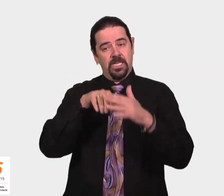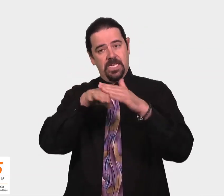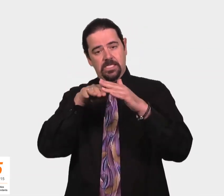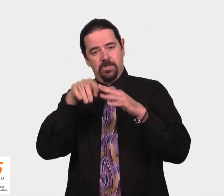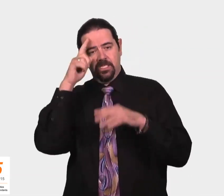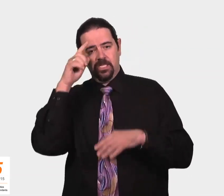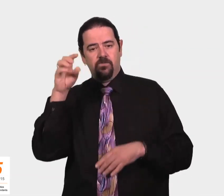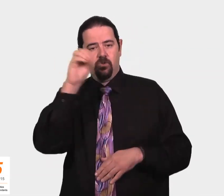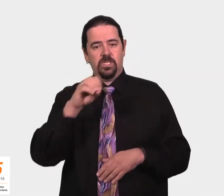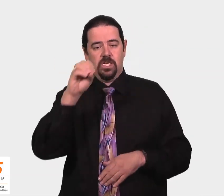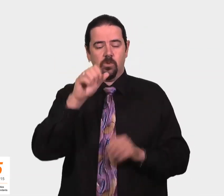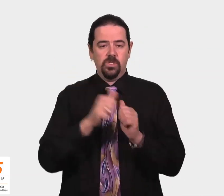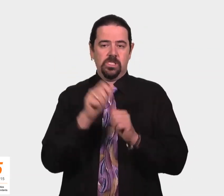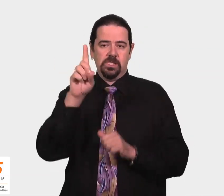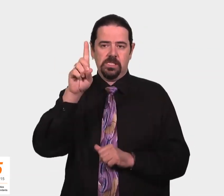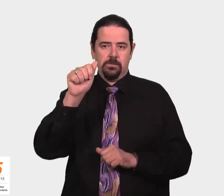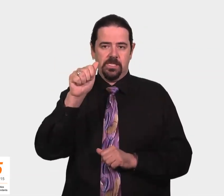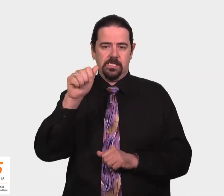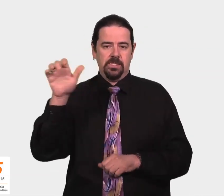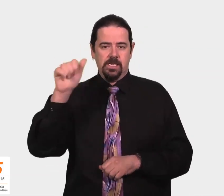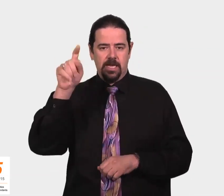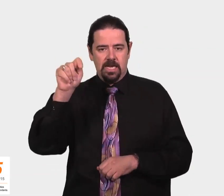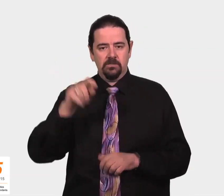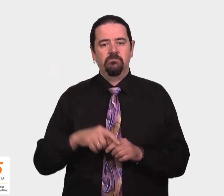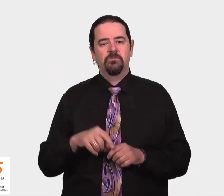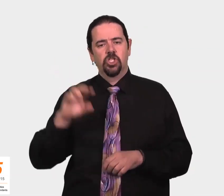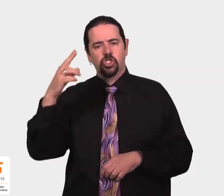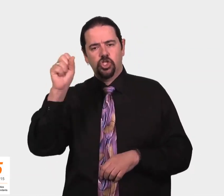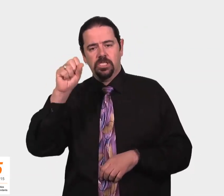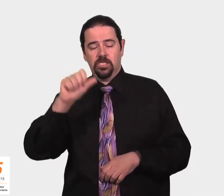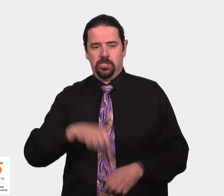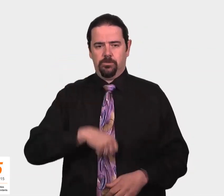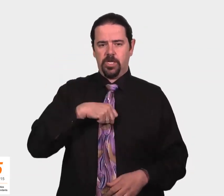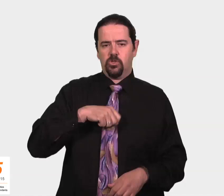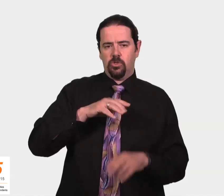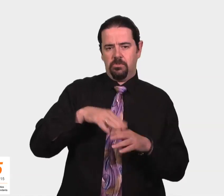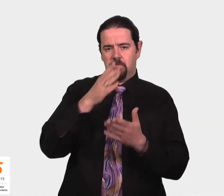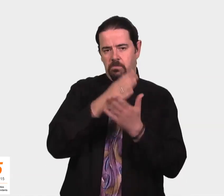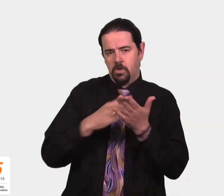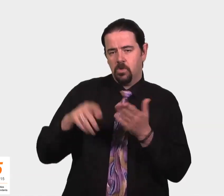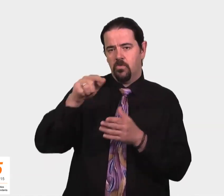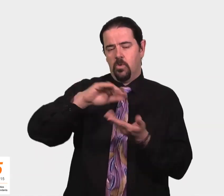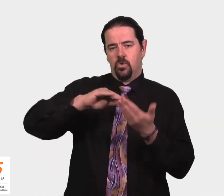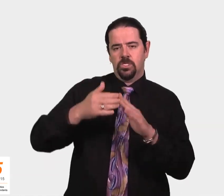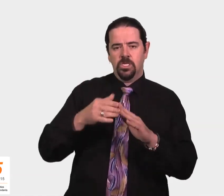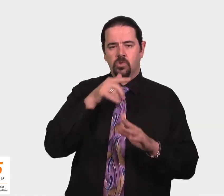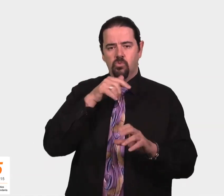the Accessibility for Ontarians with Disabilities Act. CHS is proud to have been one of the organizations,